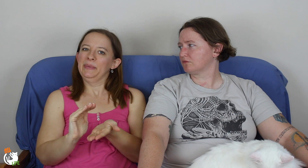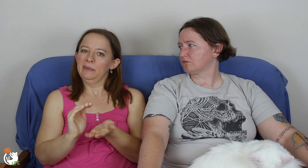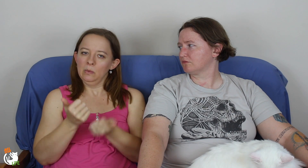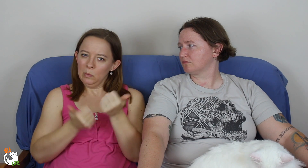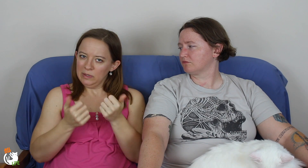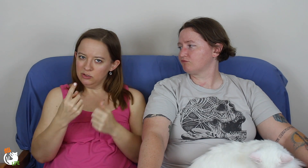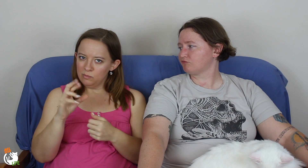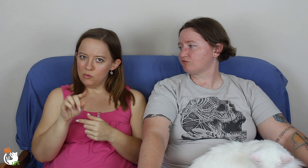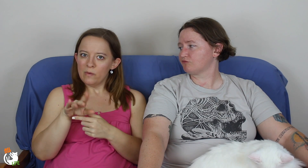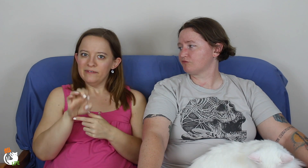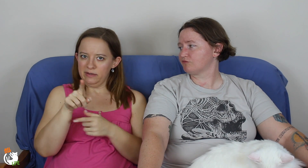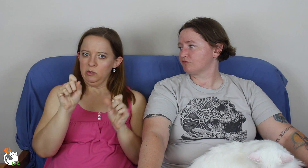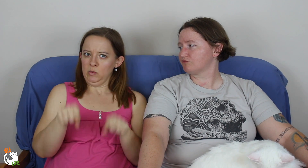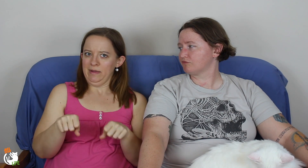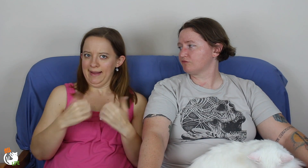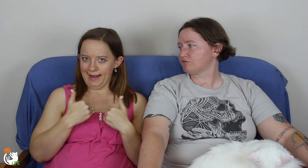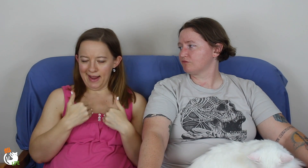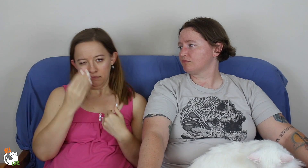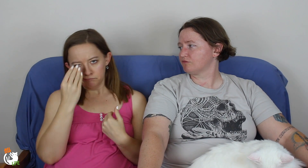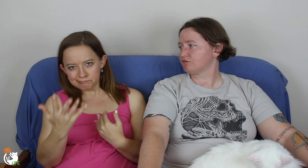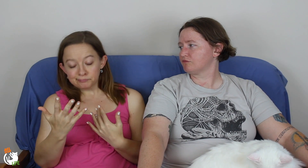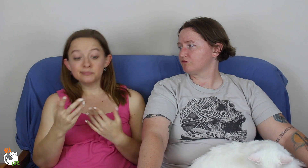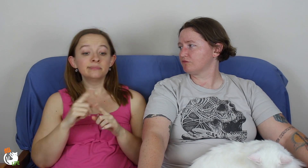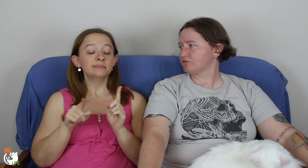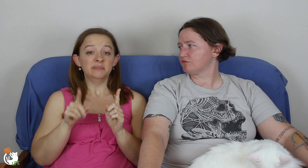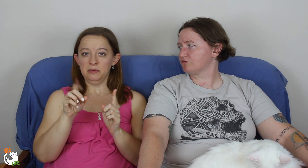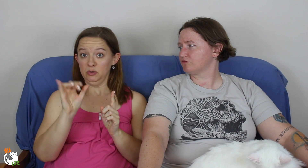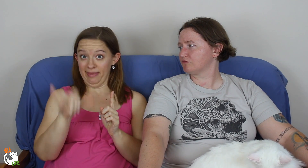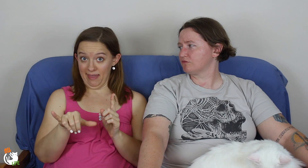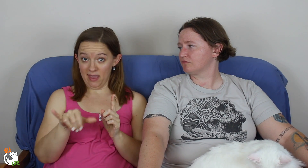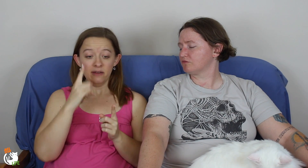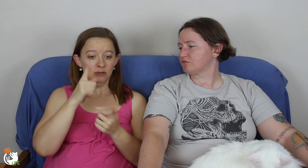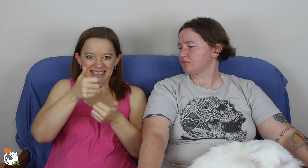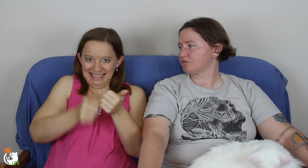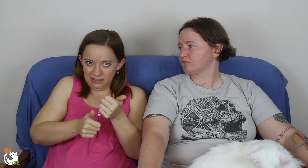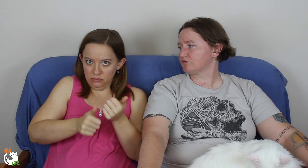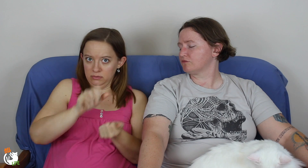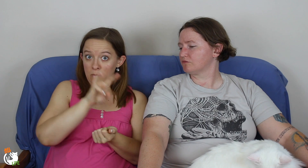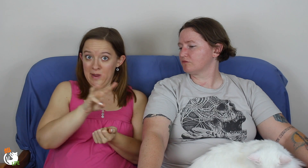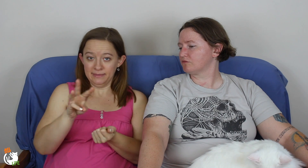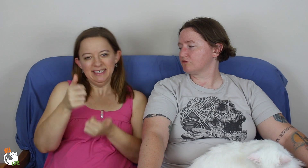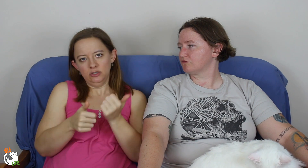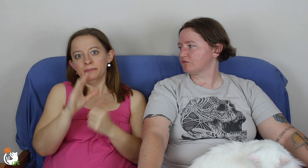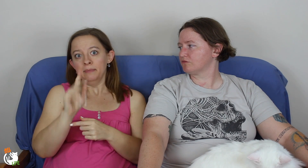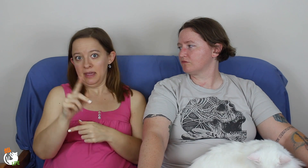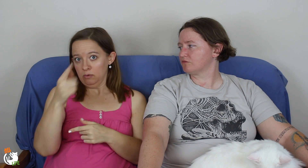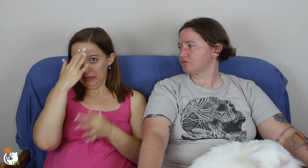it may lessen your chances of having a lot of donors, just FYI. But anyways, do that for each website,